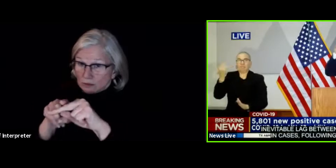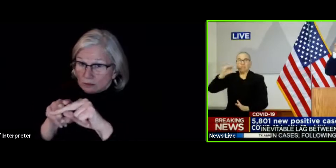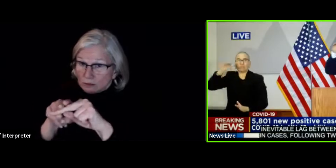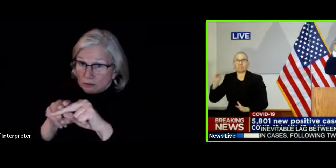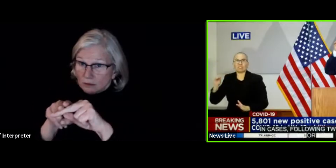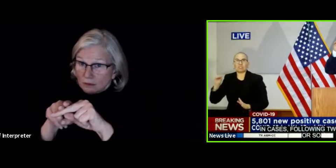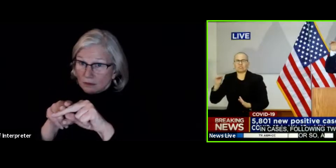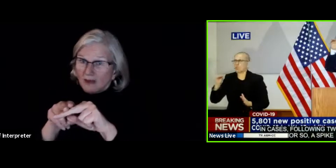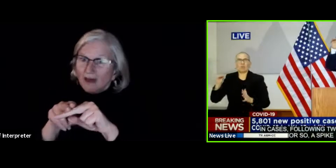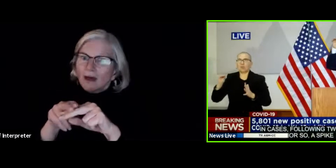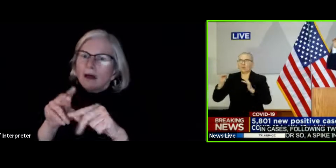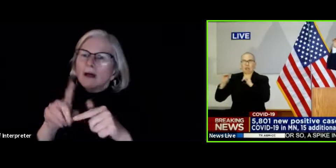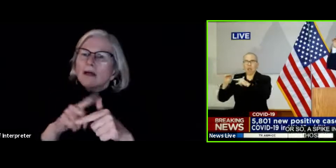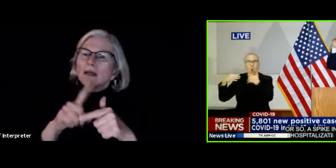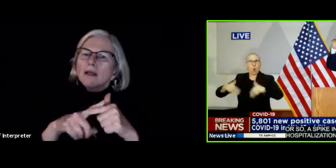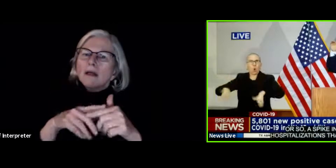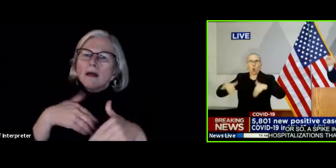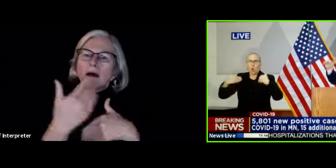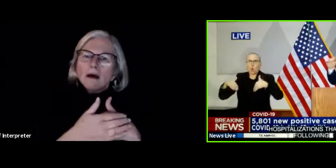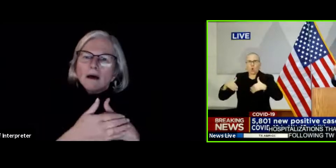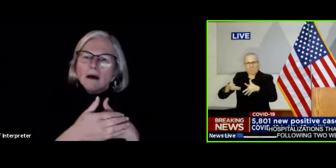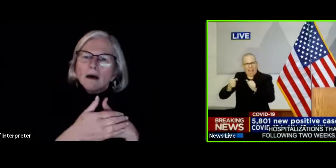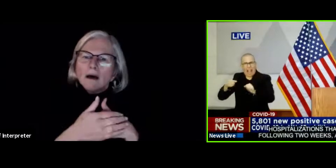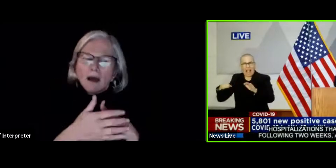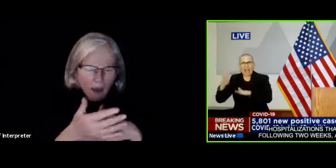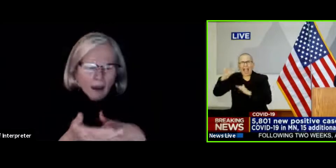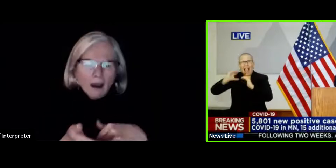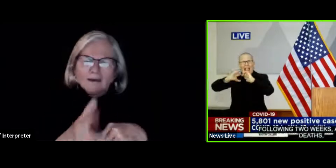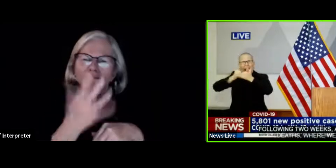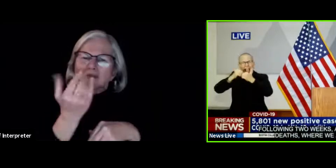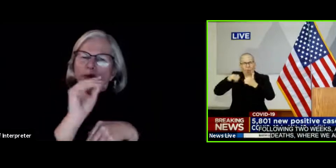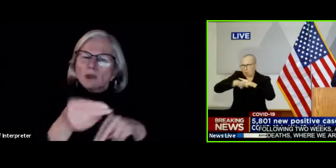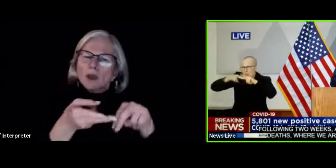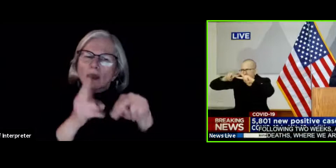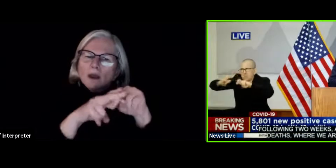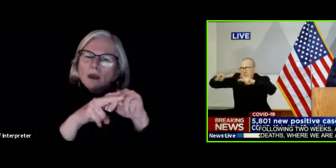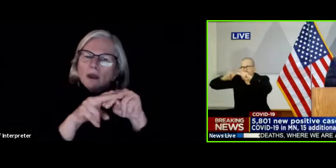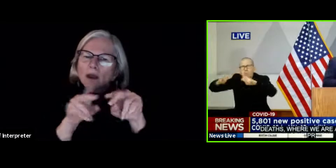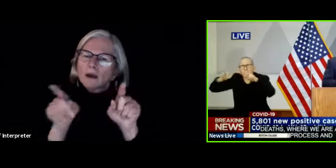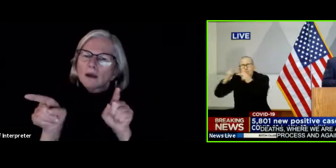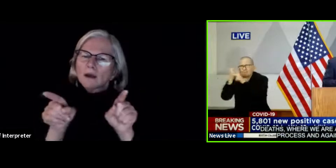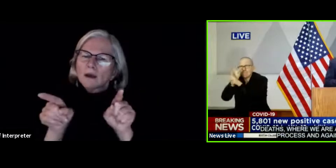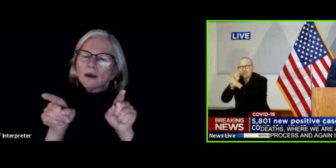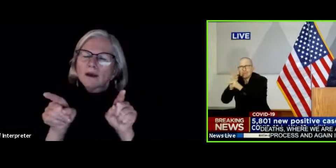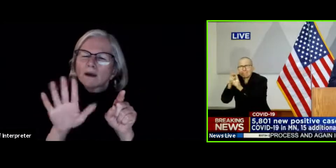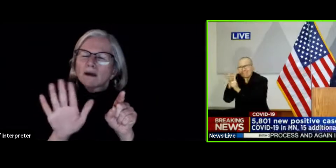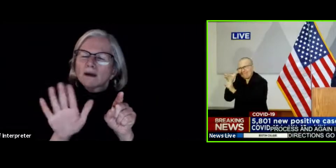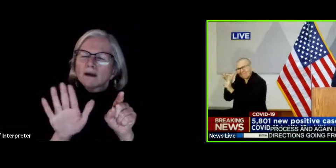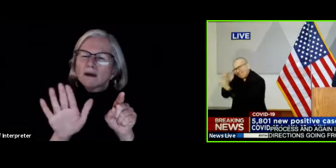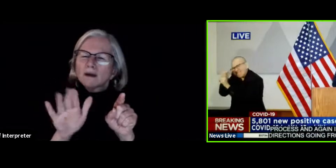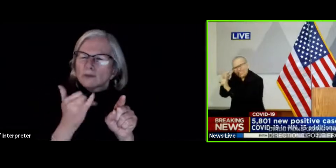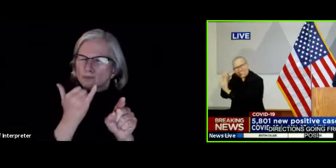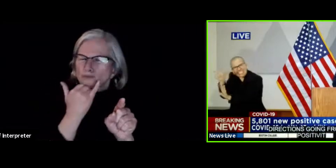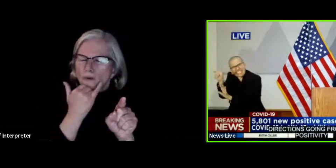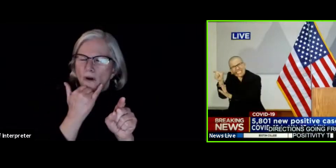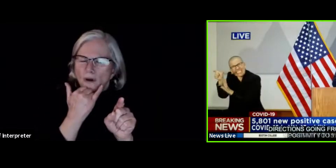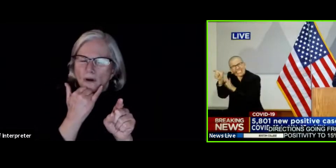CHANGES CAN WE MAKE TO MAKE IT GO THE RIGHT WAY IF WE CAN AGREE UPON WE WOULD LIKE TO SEE LESS PEOPLE GETTING THIS